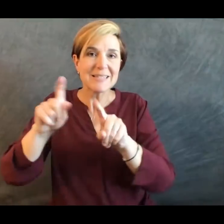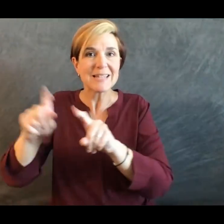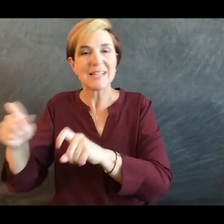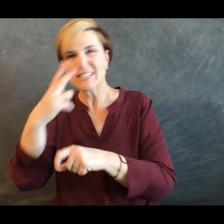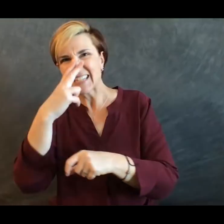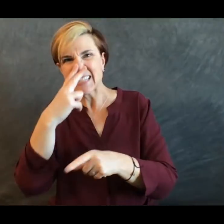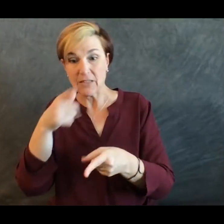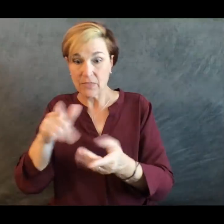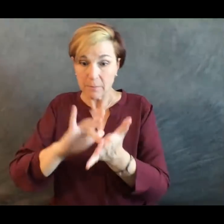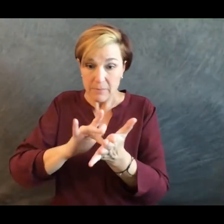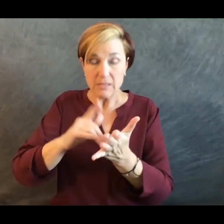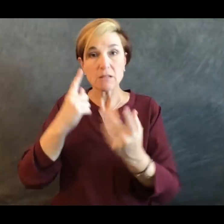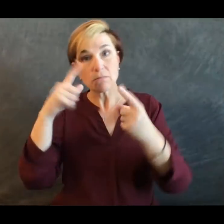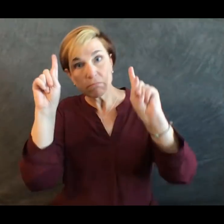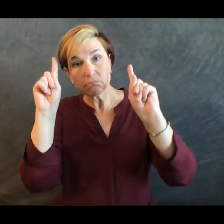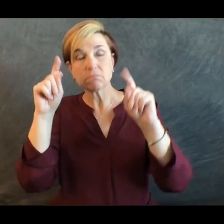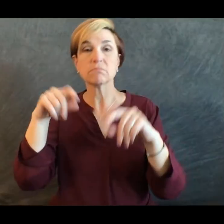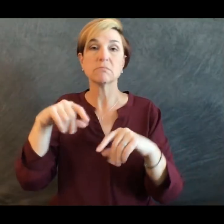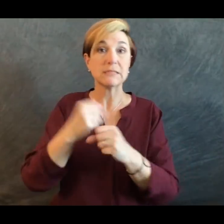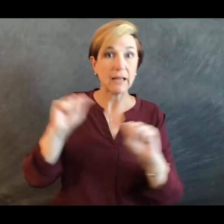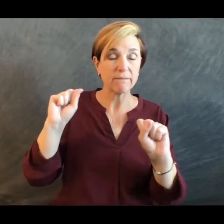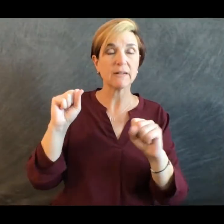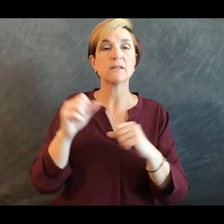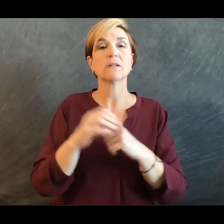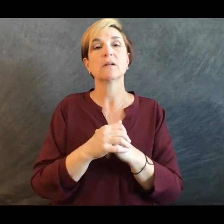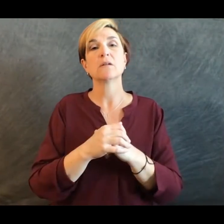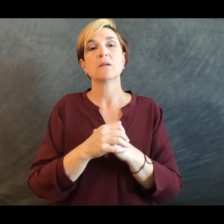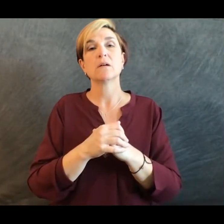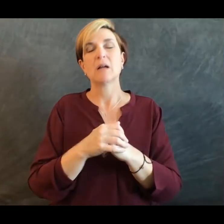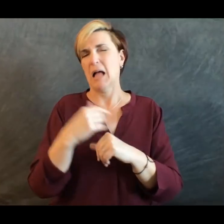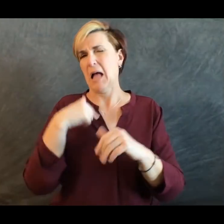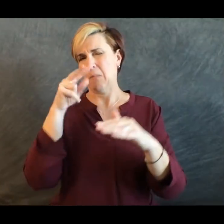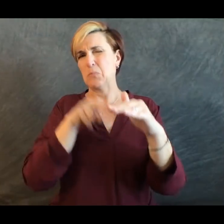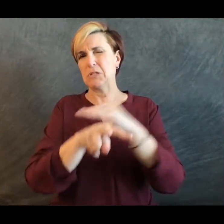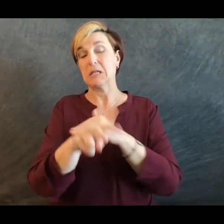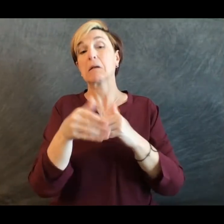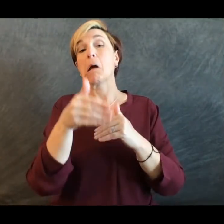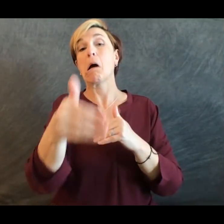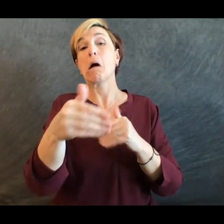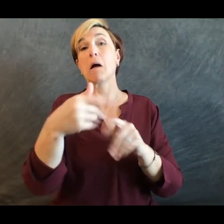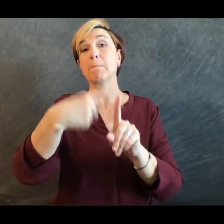sometime in the summer we'll start to see which are working which are not and